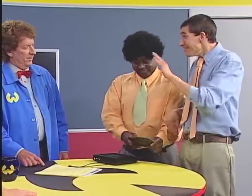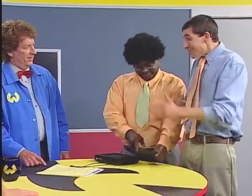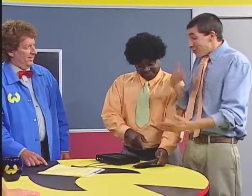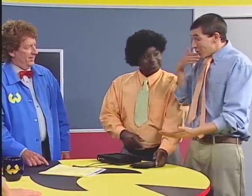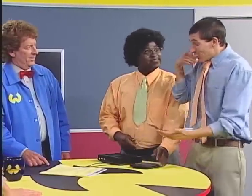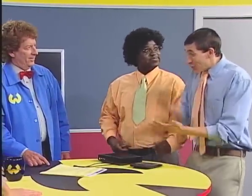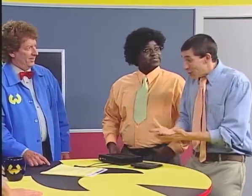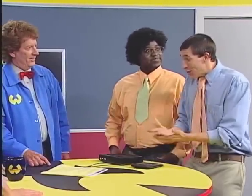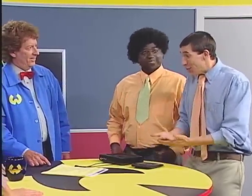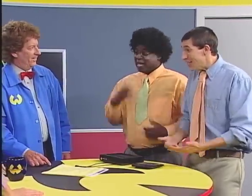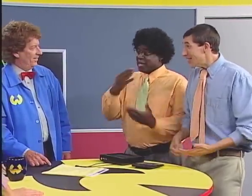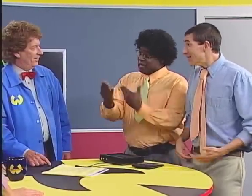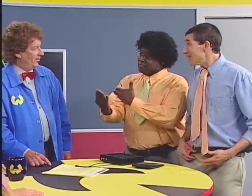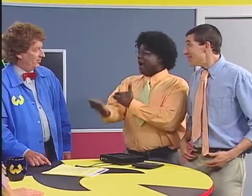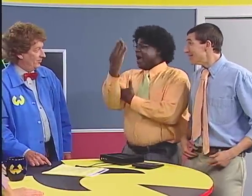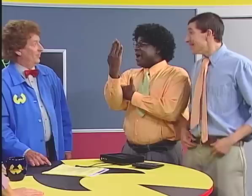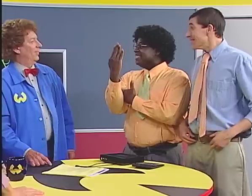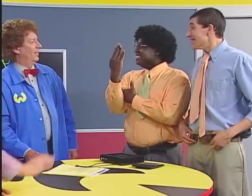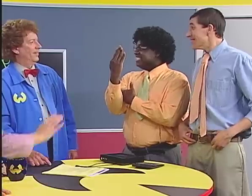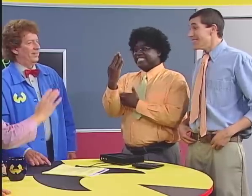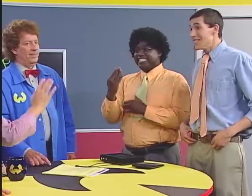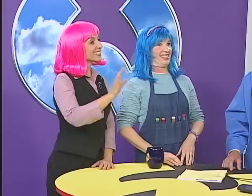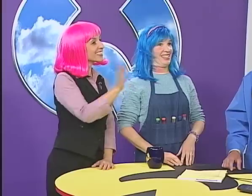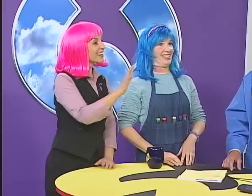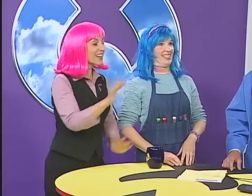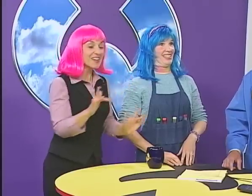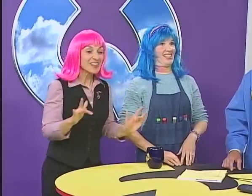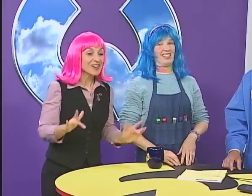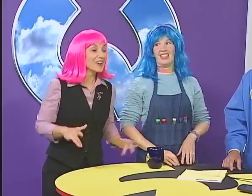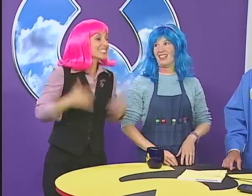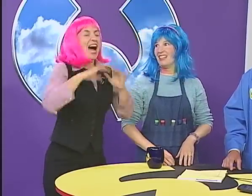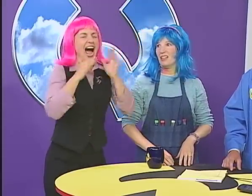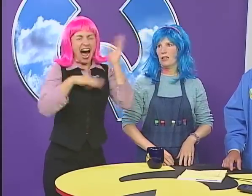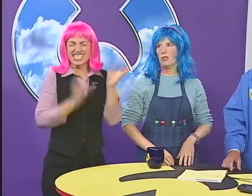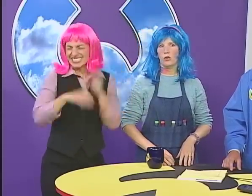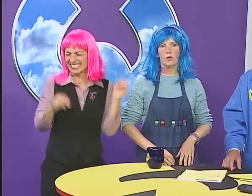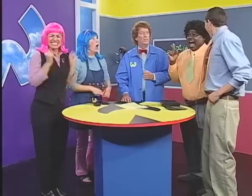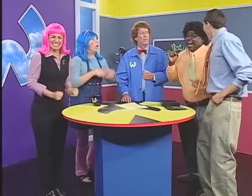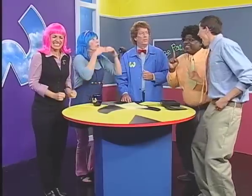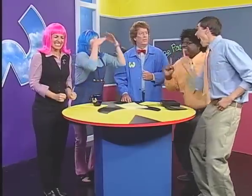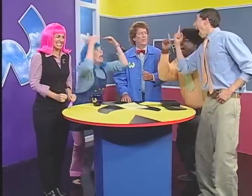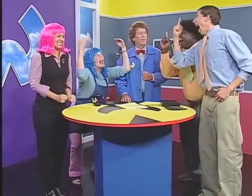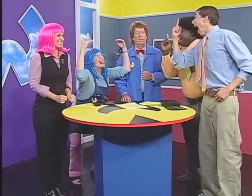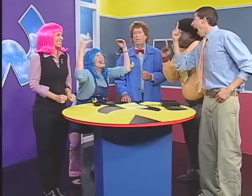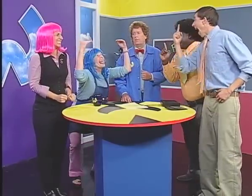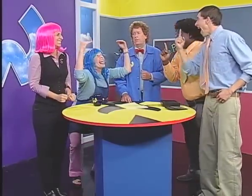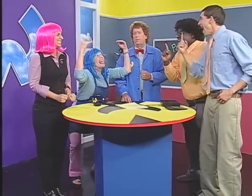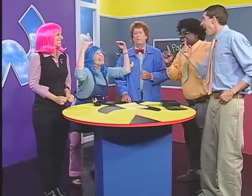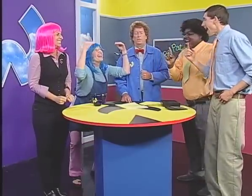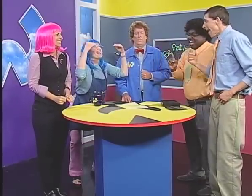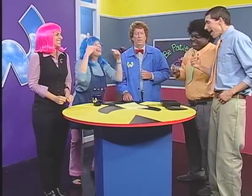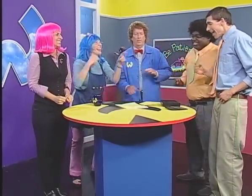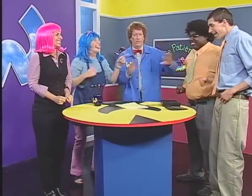GOOD... ...MORNING. WHAT'S... OH NO! THE... ...CEILING!